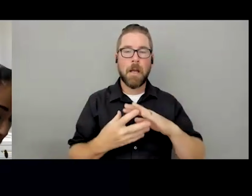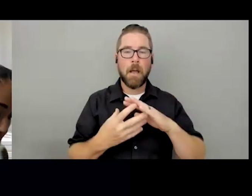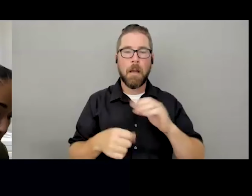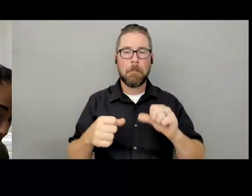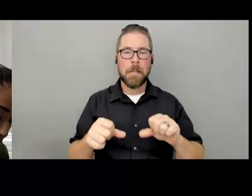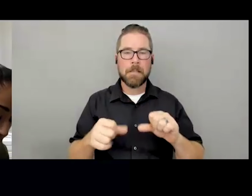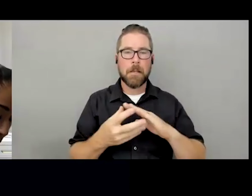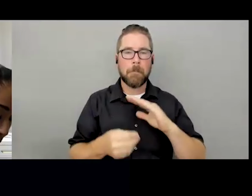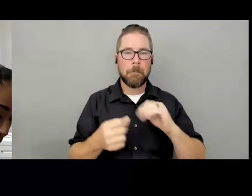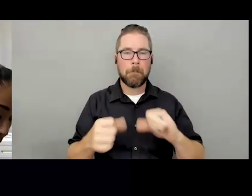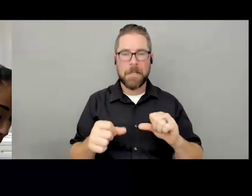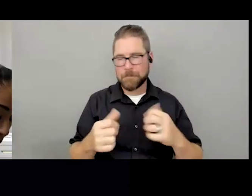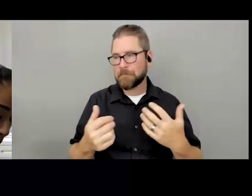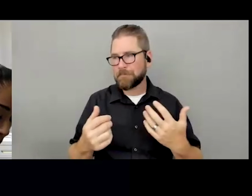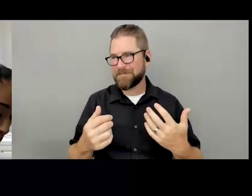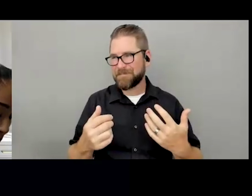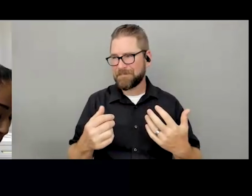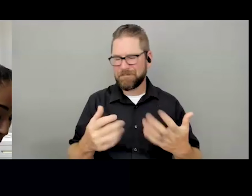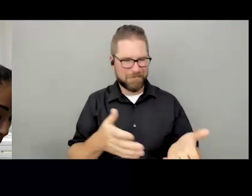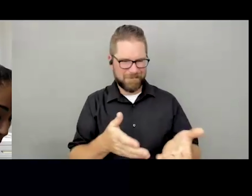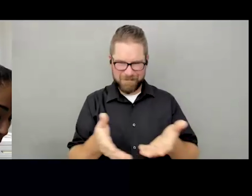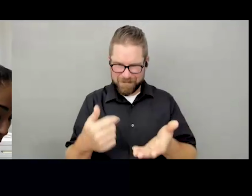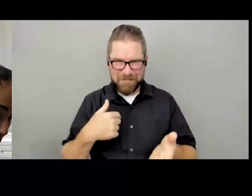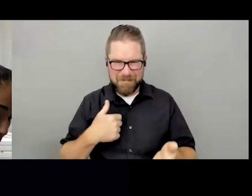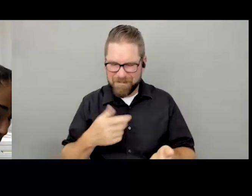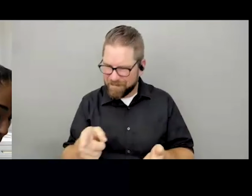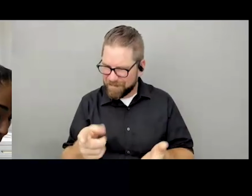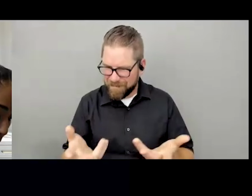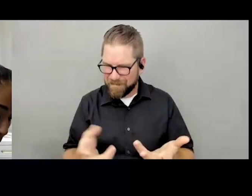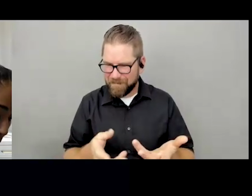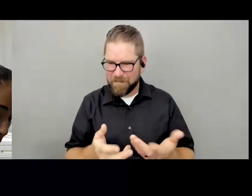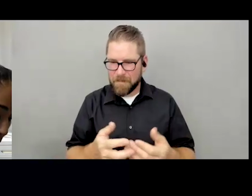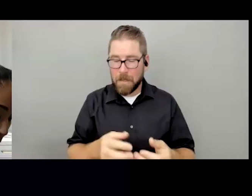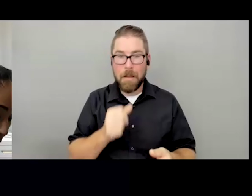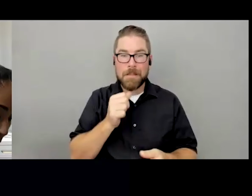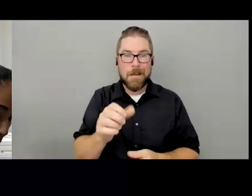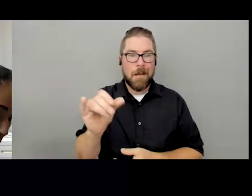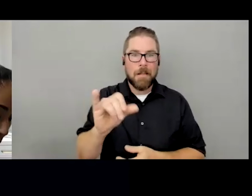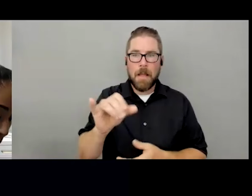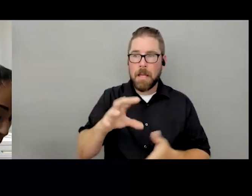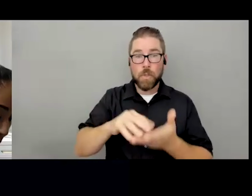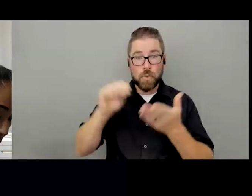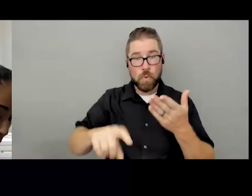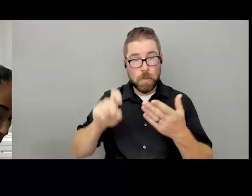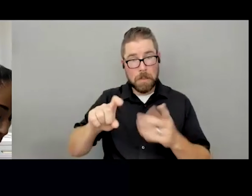So and it is not even like, you know, student needs to go to tutorial and, it's just student failing